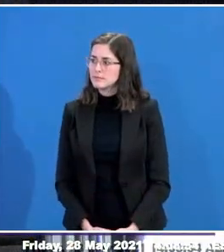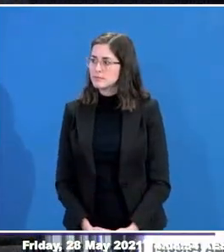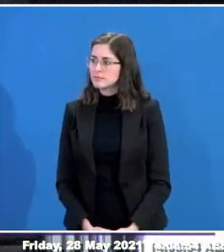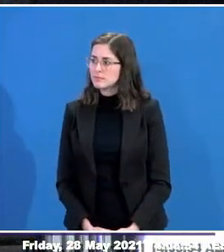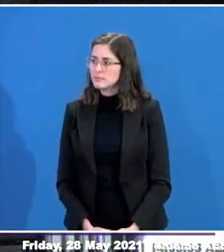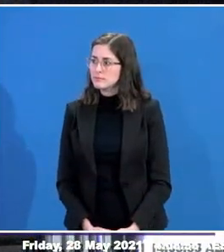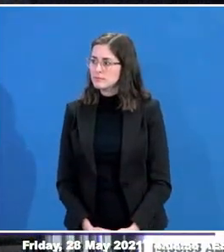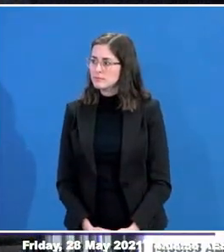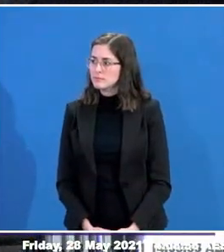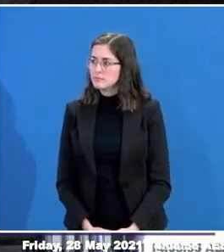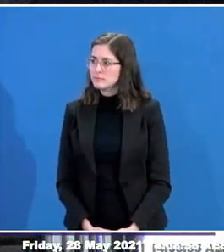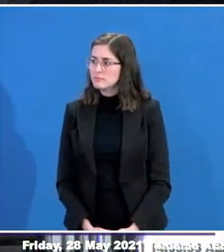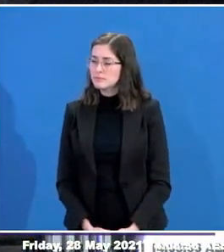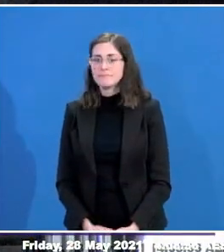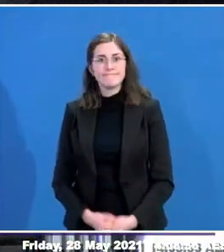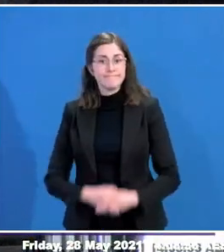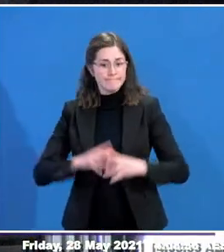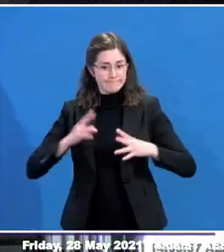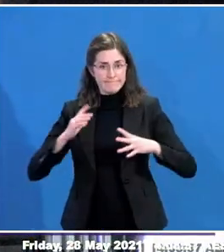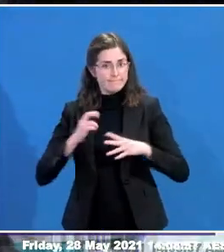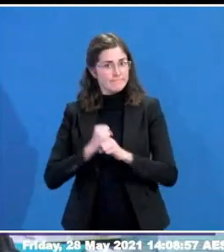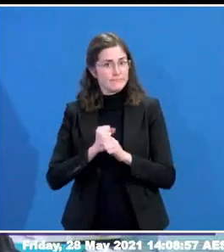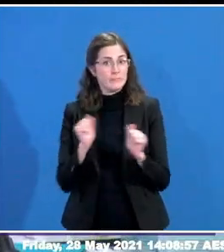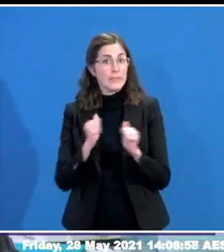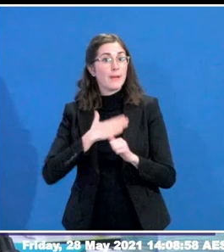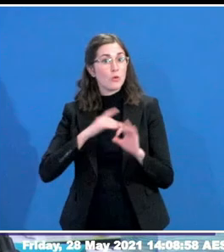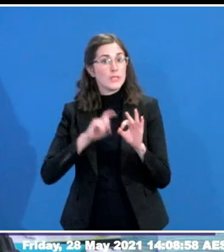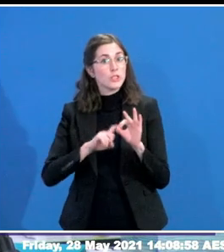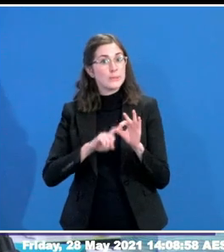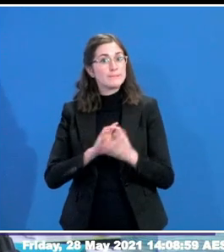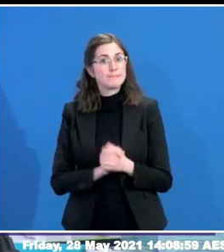Commissioner, those are the matters I wanted to explore with Mr Scott McNaughton. Thank you.